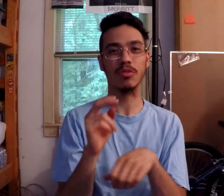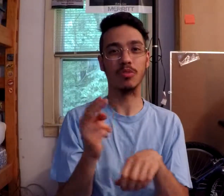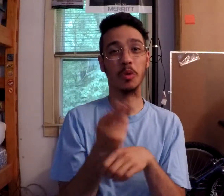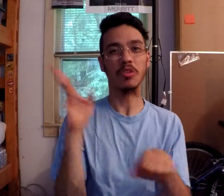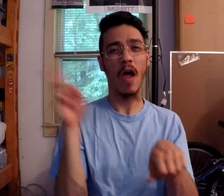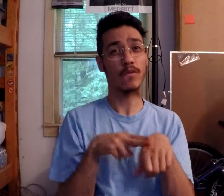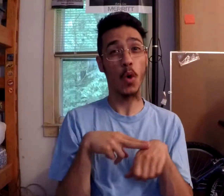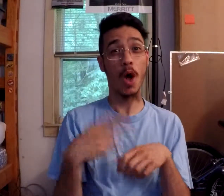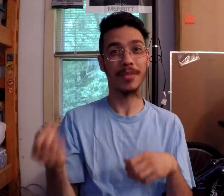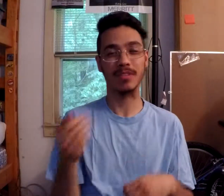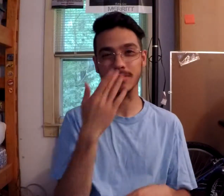Of course.